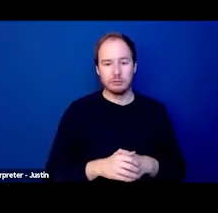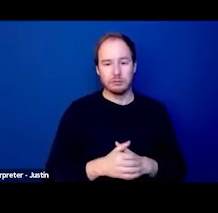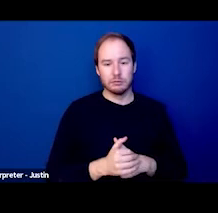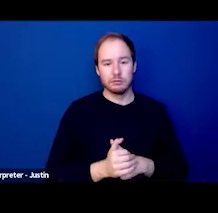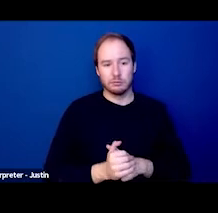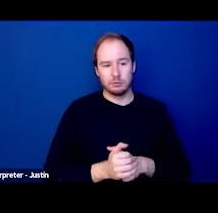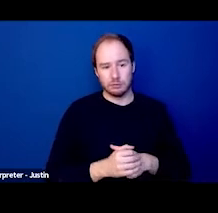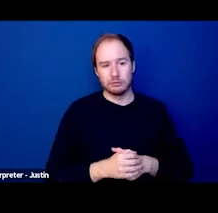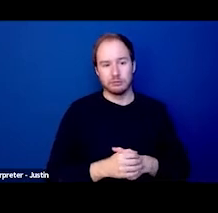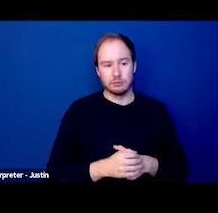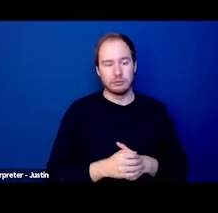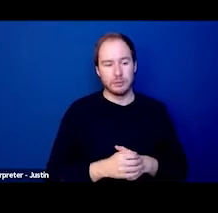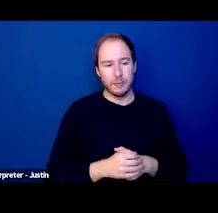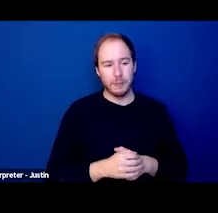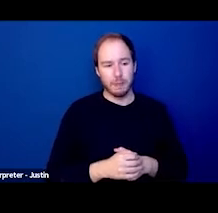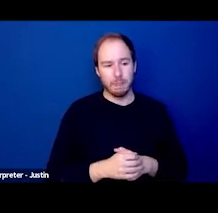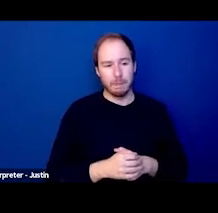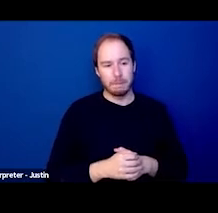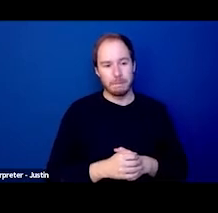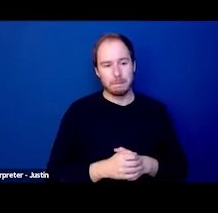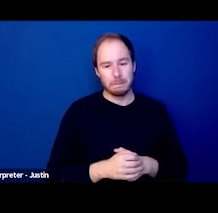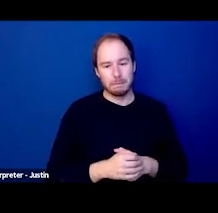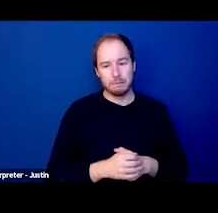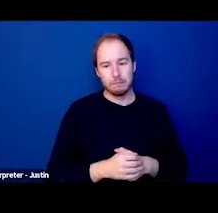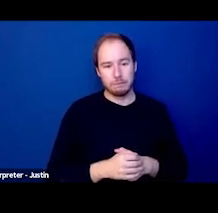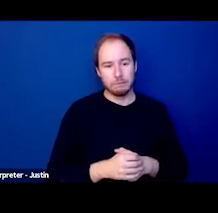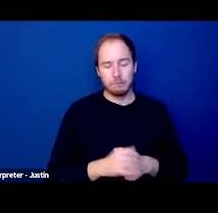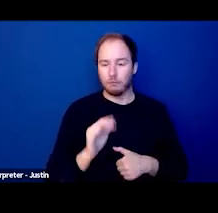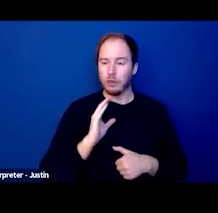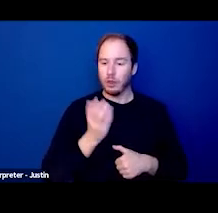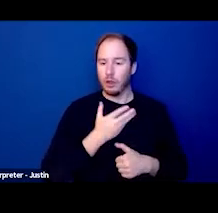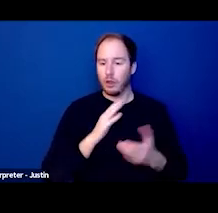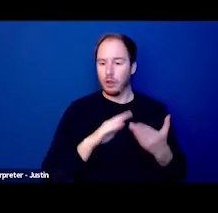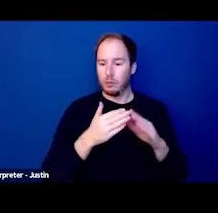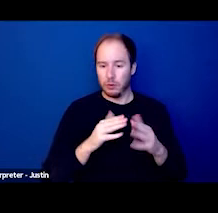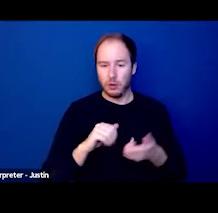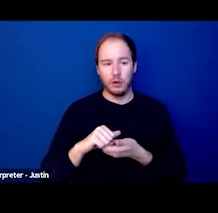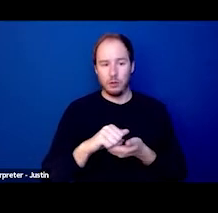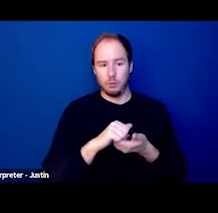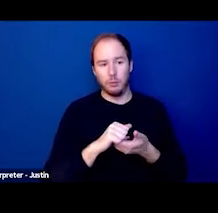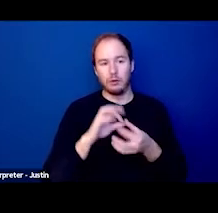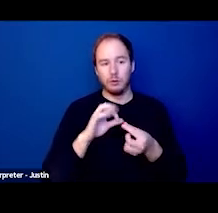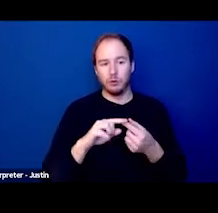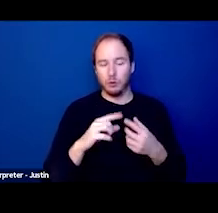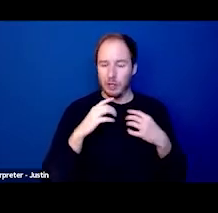All right, thank you. So I wanna talk a little bit about how our community collaborates with behavioral health in a couple different ways.